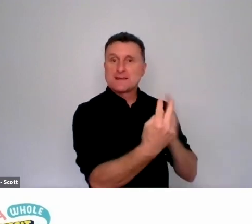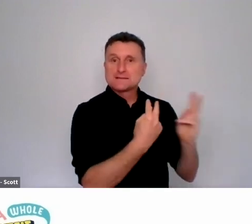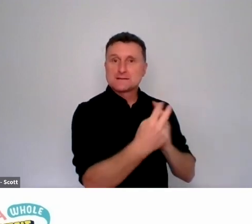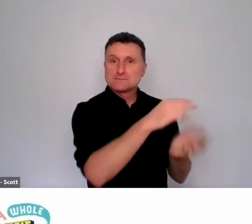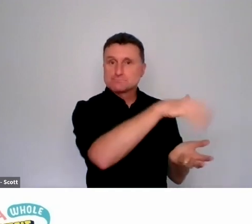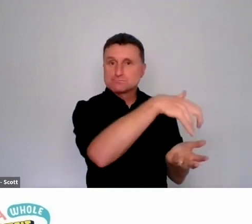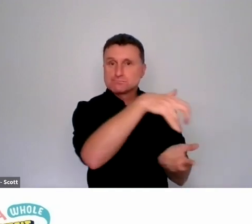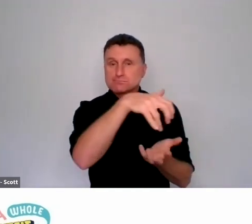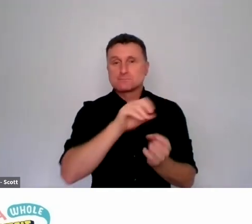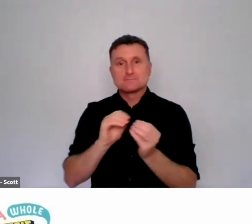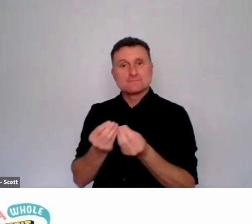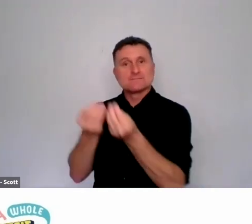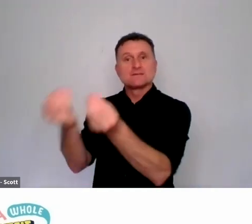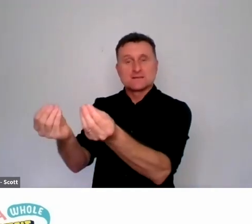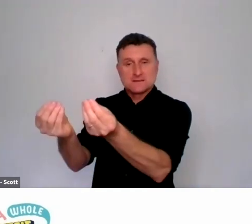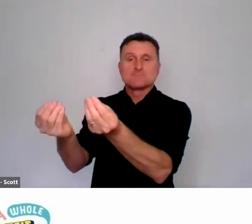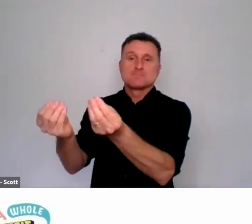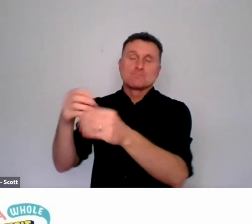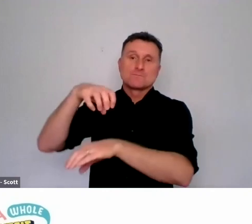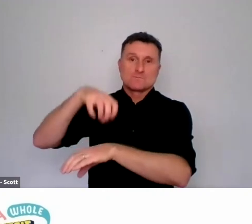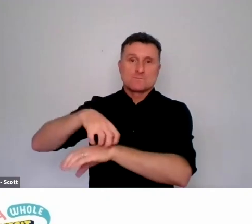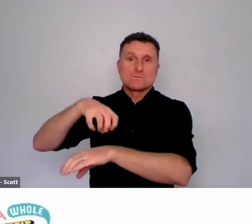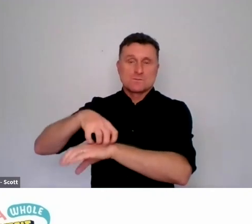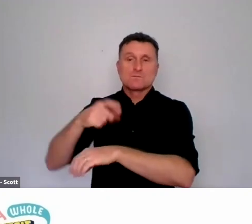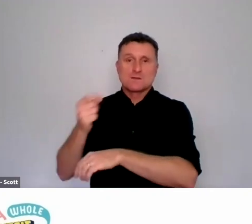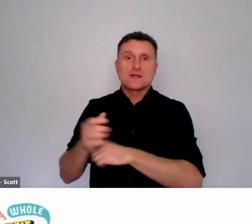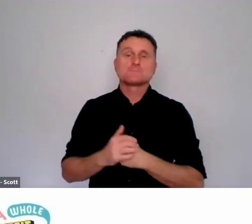the community and Whaikaha to that process and then,